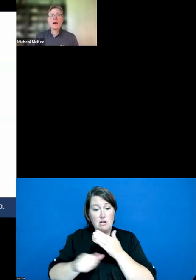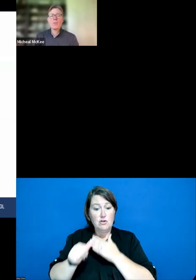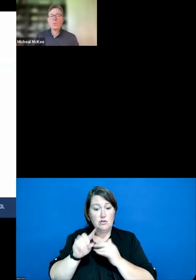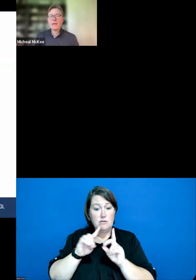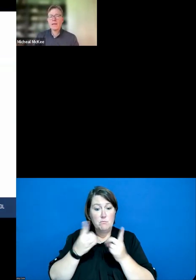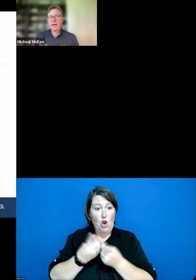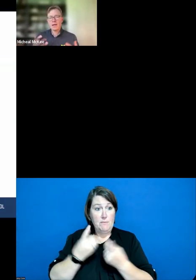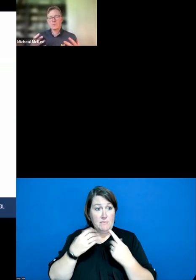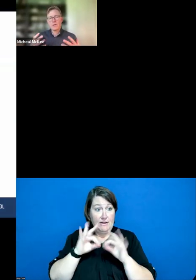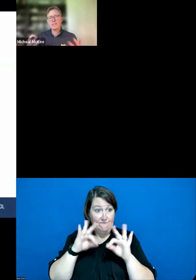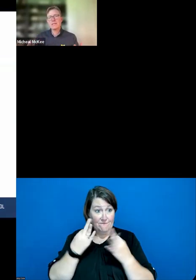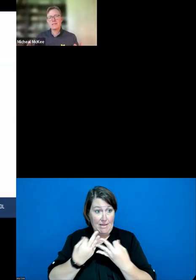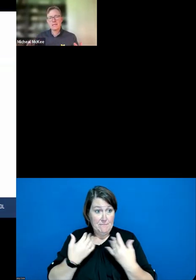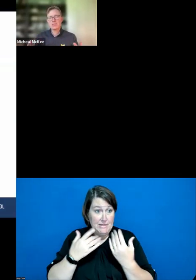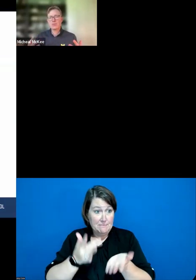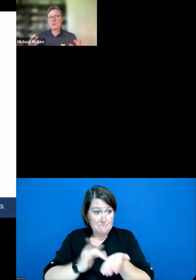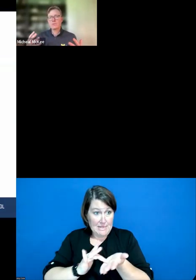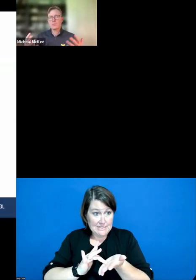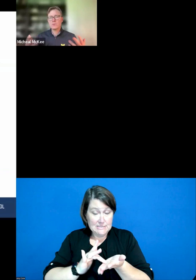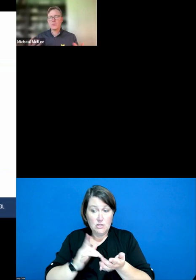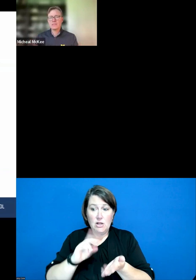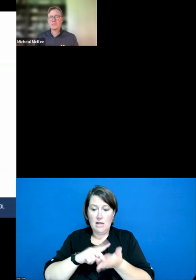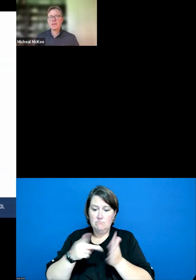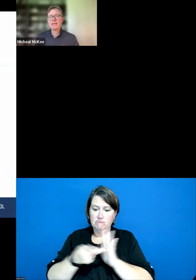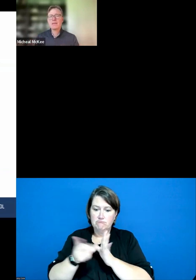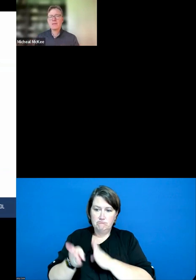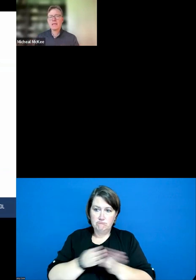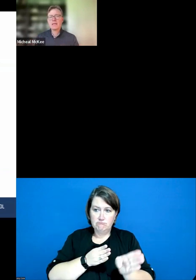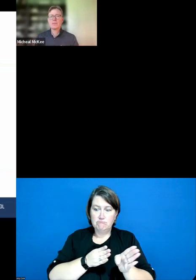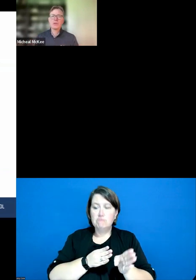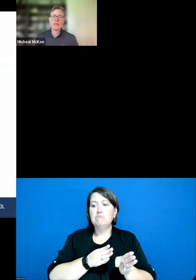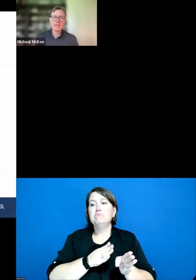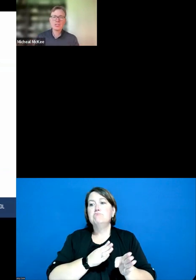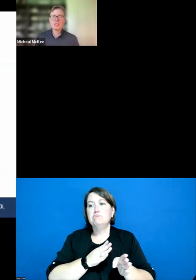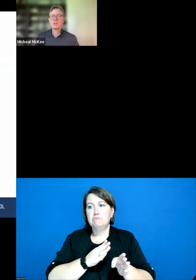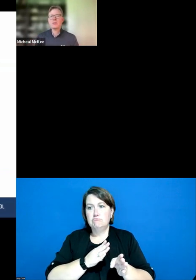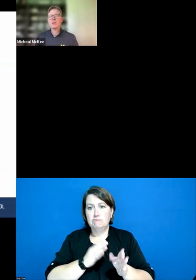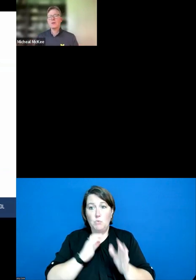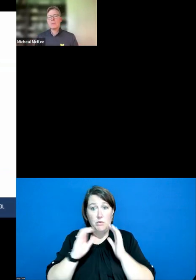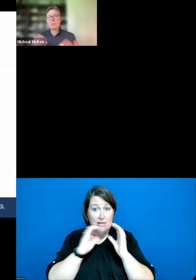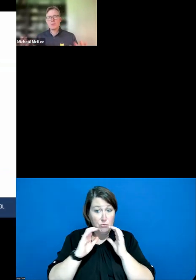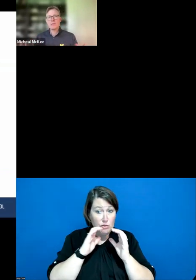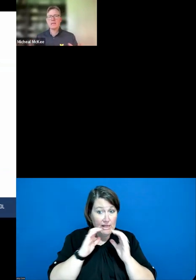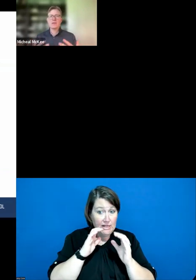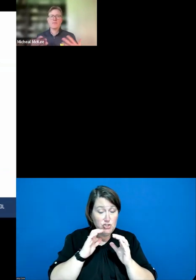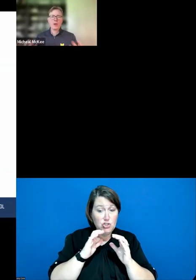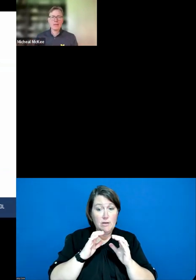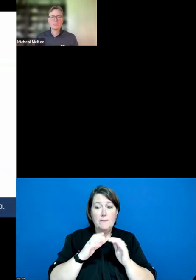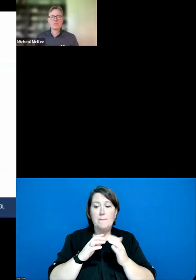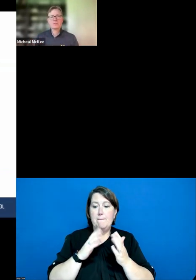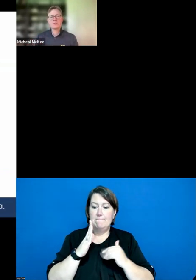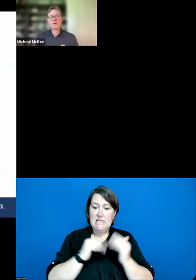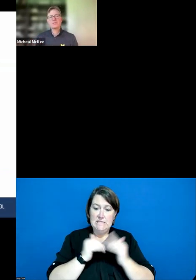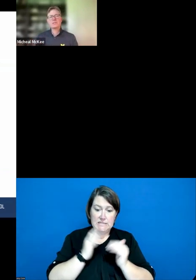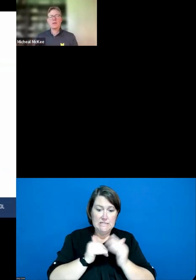We have tried to be attentional to address many of the communication, building, environmental concerns.